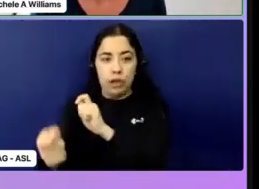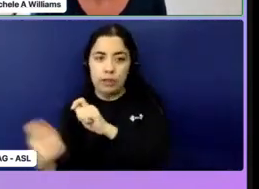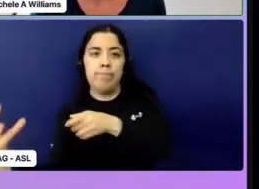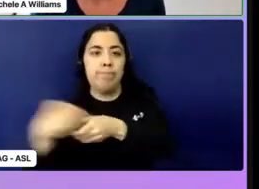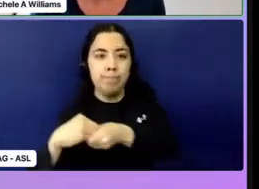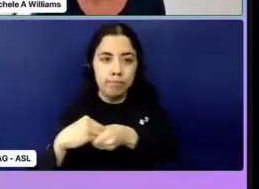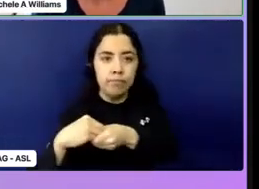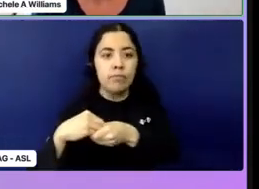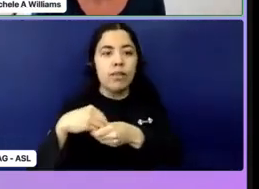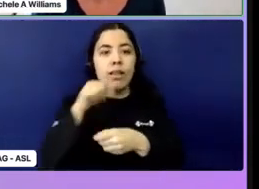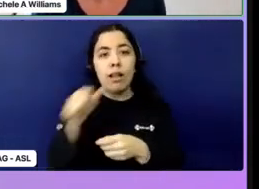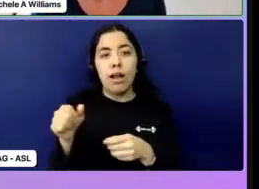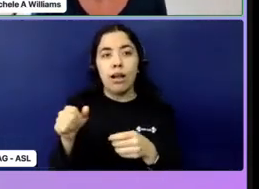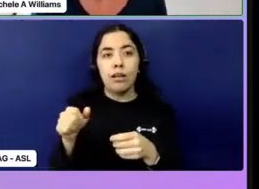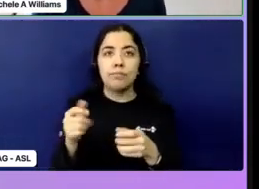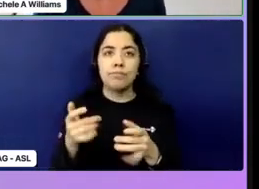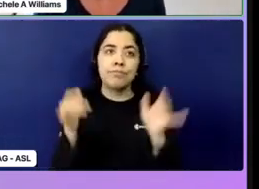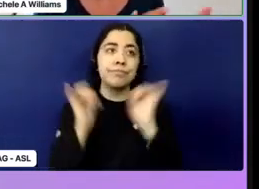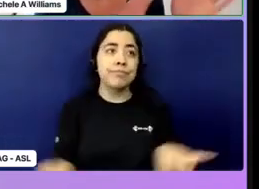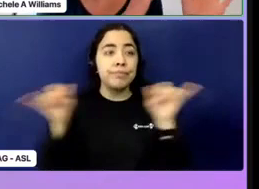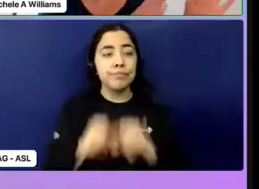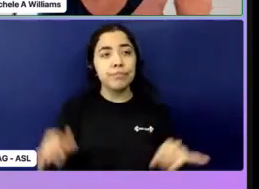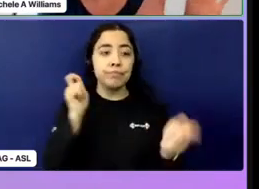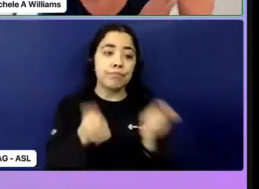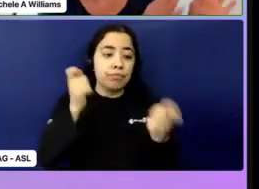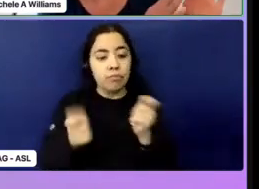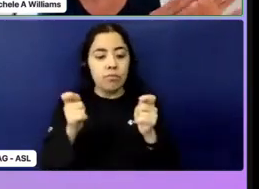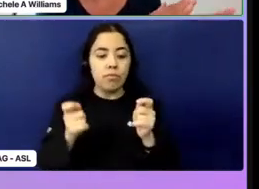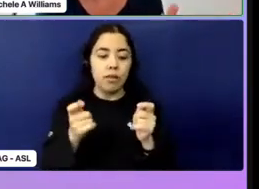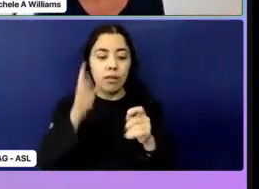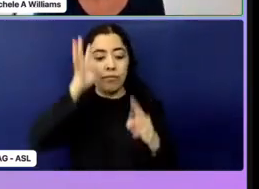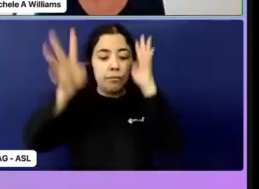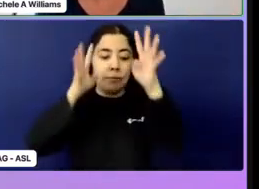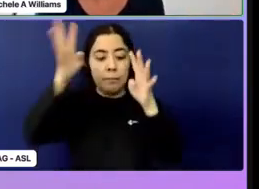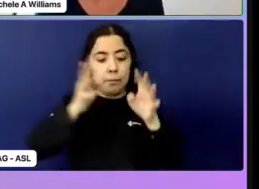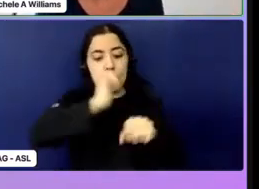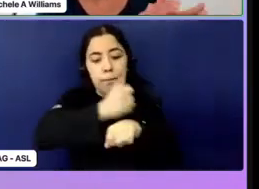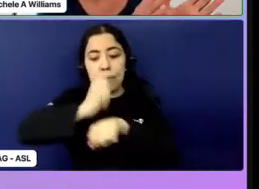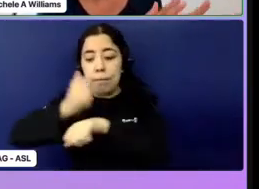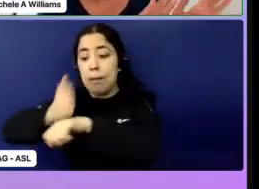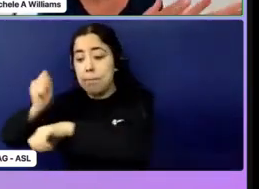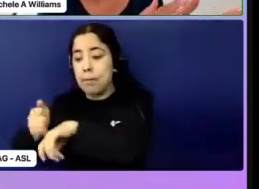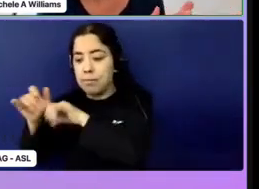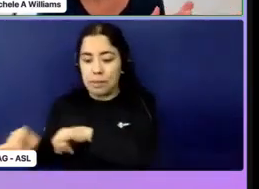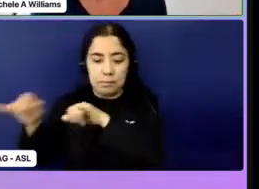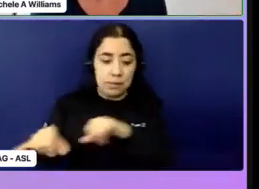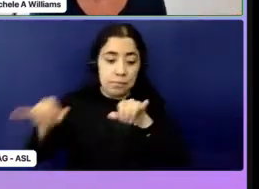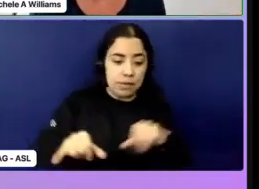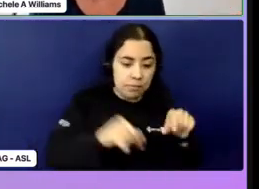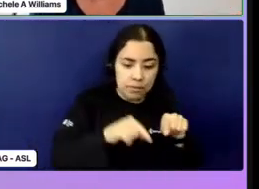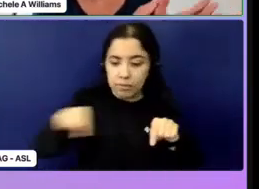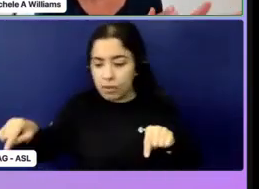policies, that really the get at heart of actual change. Rather than continuing to make the same things over and